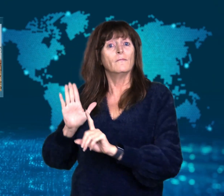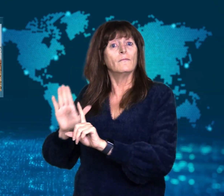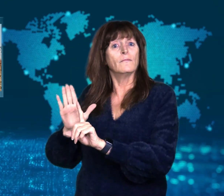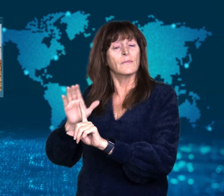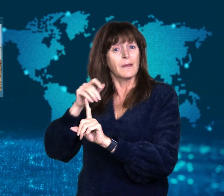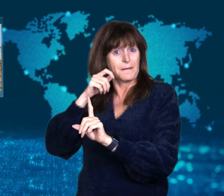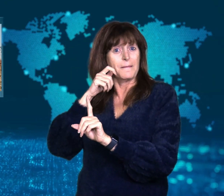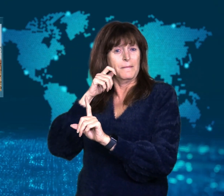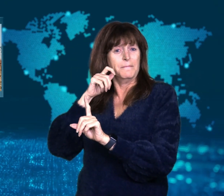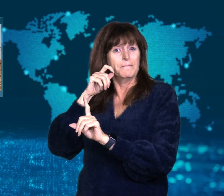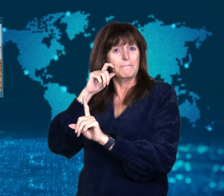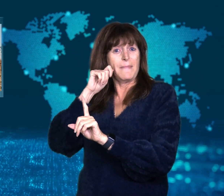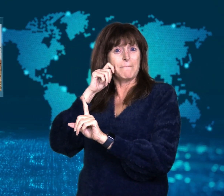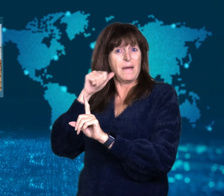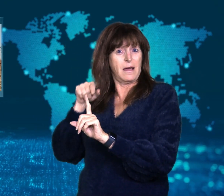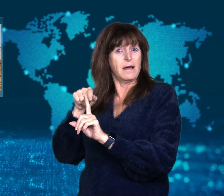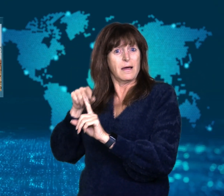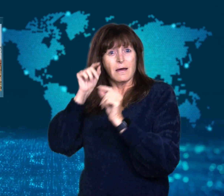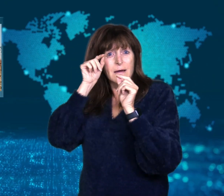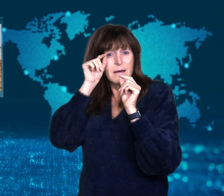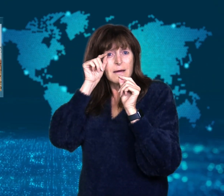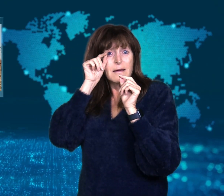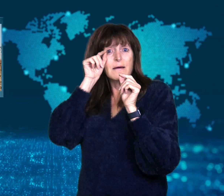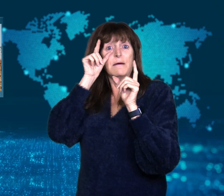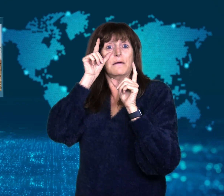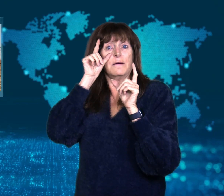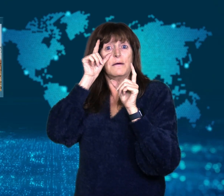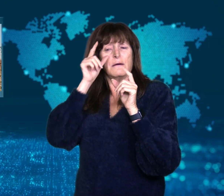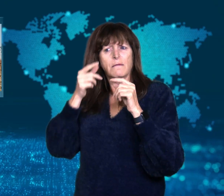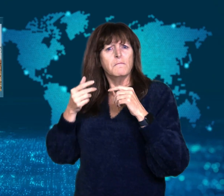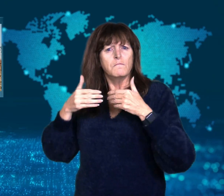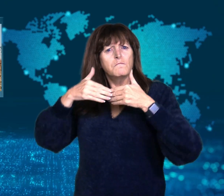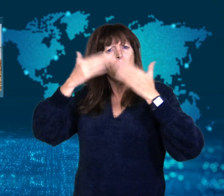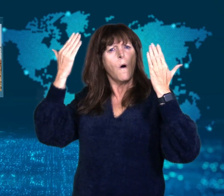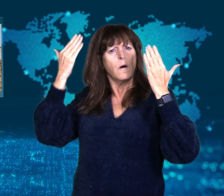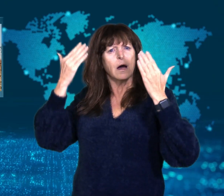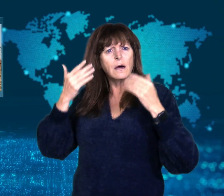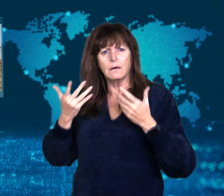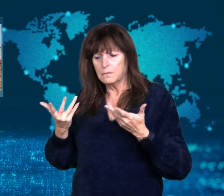When her mother woke up in the early morning,